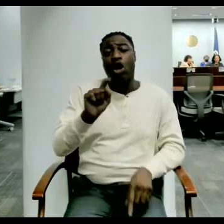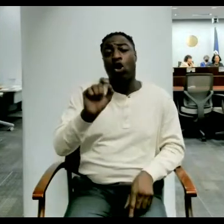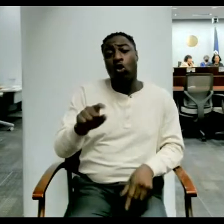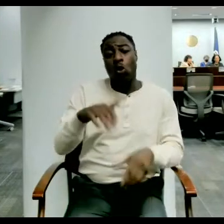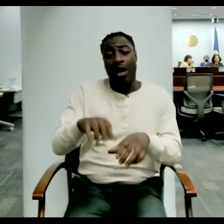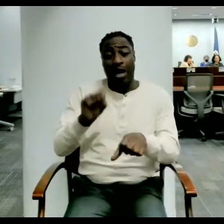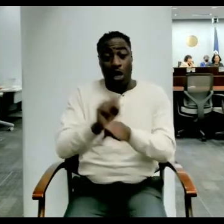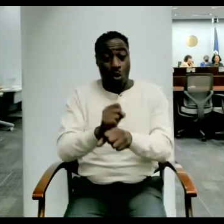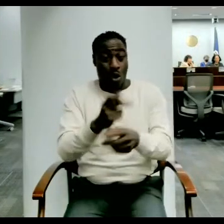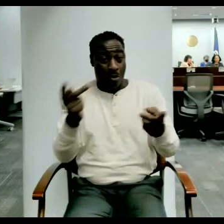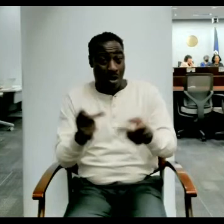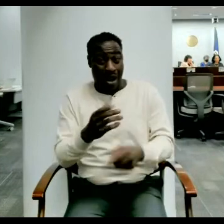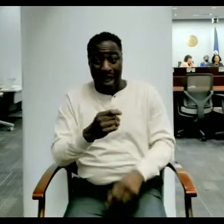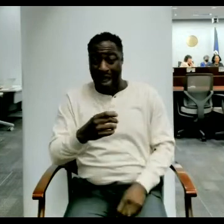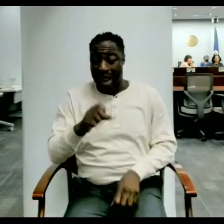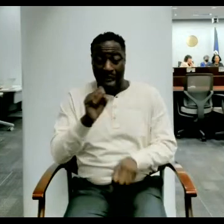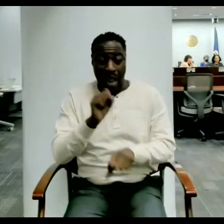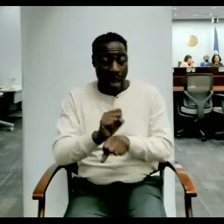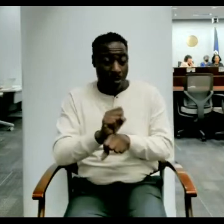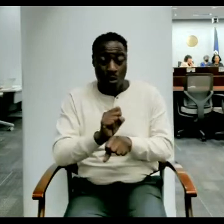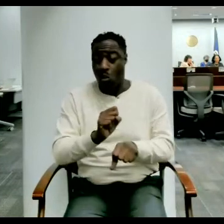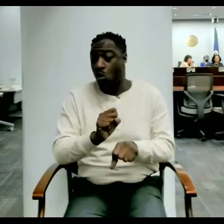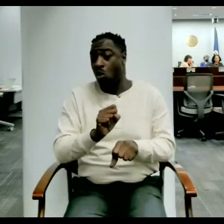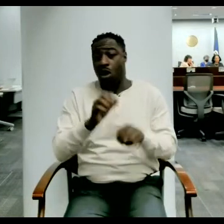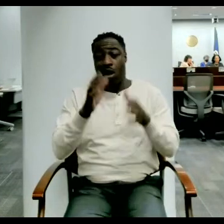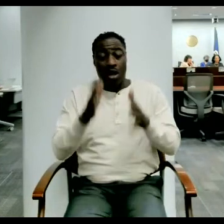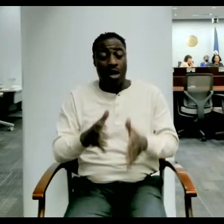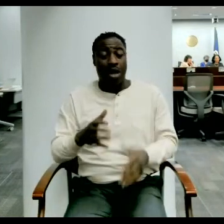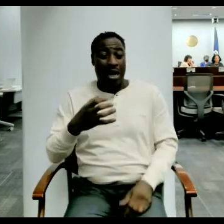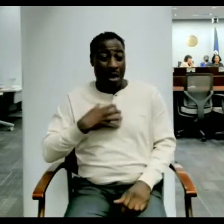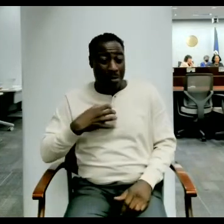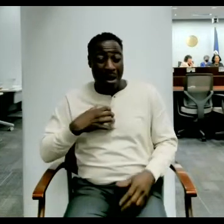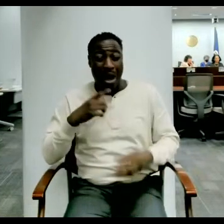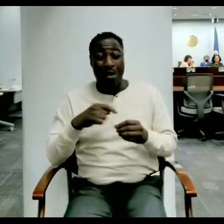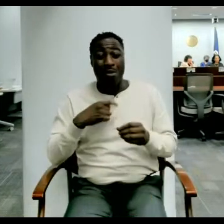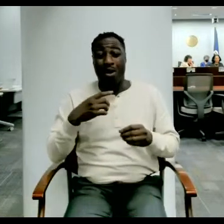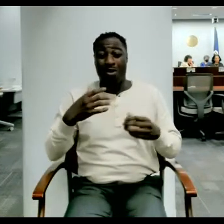and employees complain about the problems that they have using that tool,